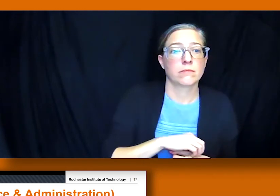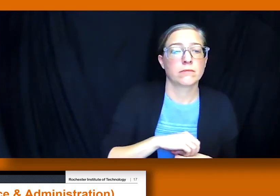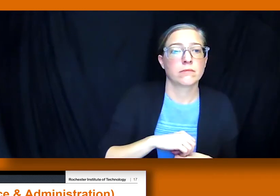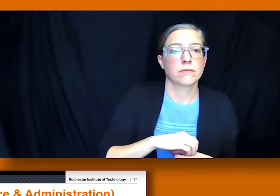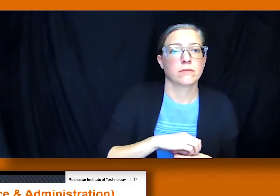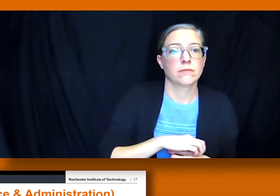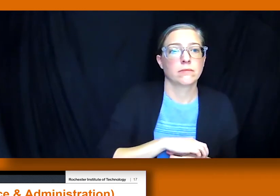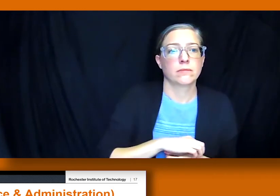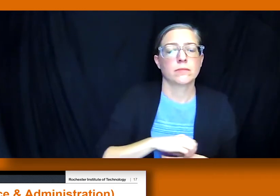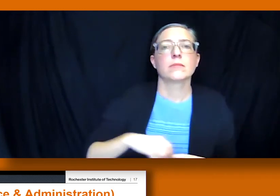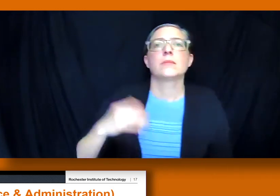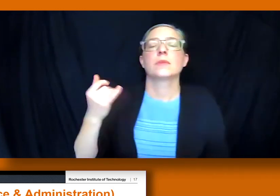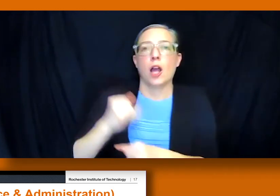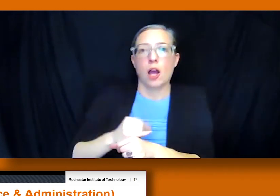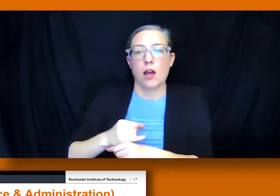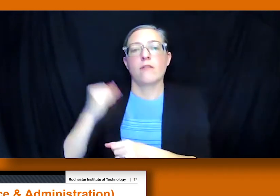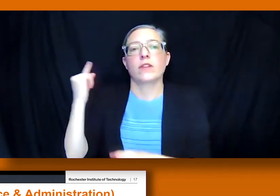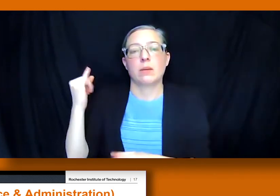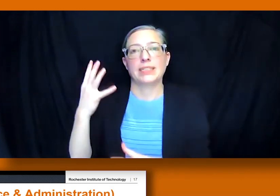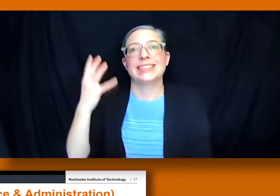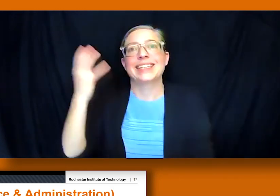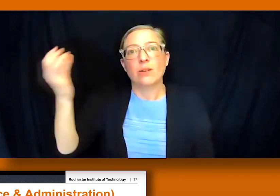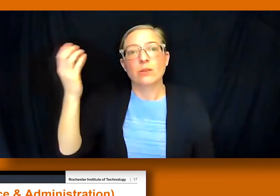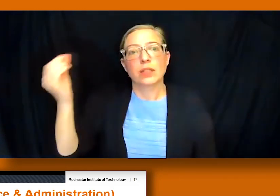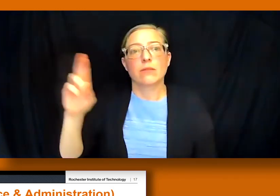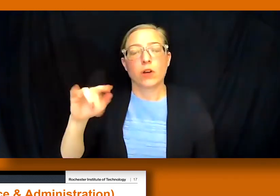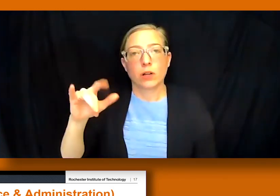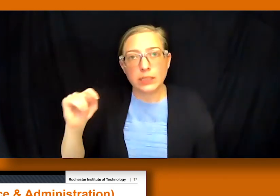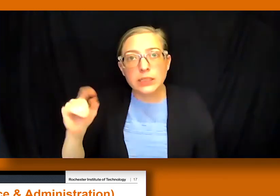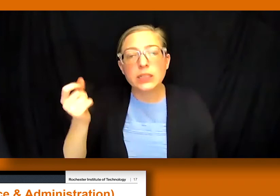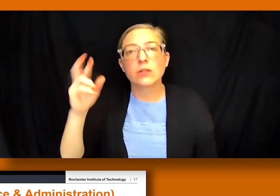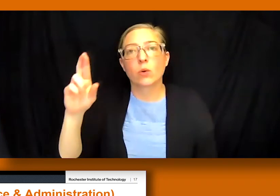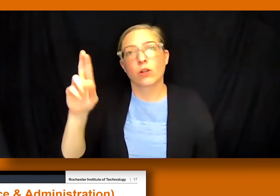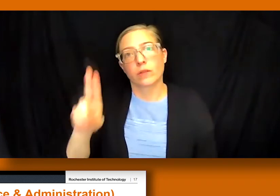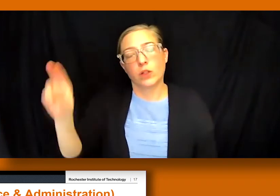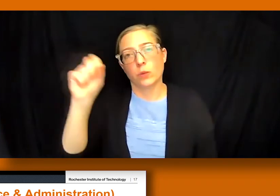or actually, outside of RIT. Um...